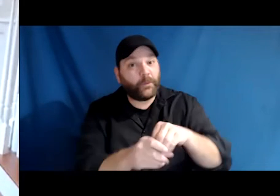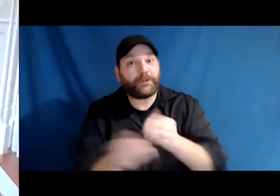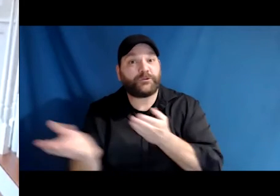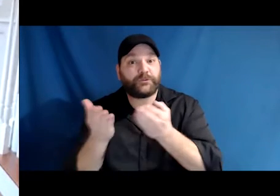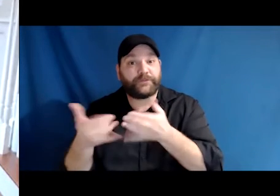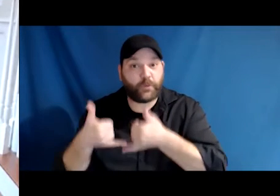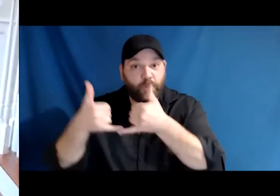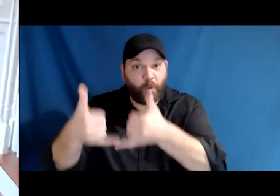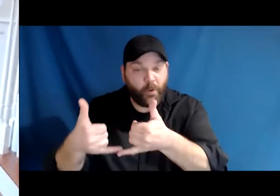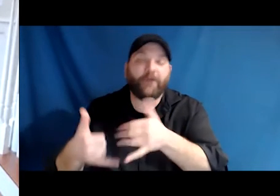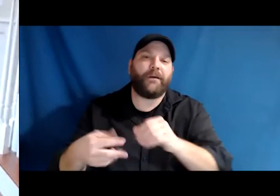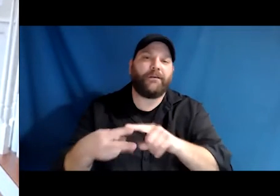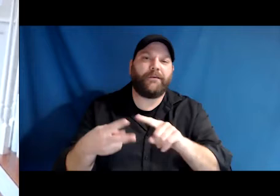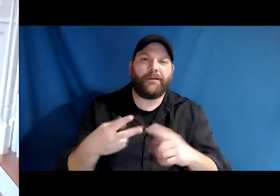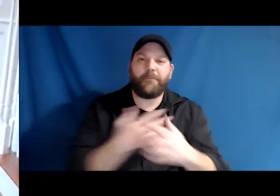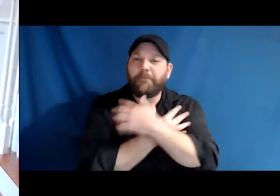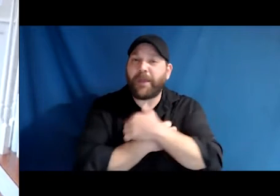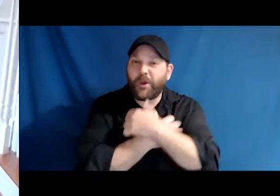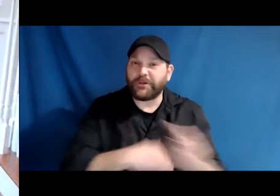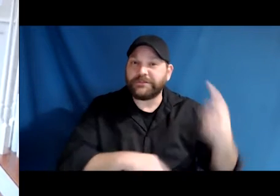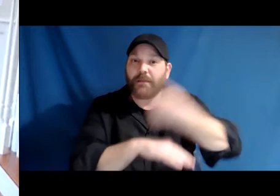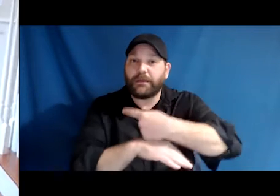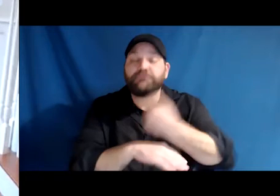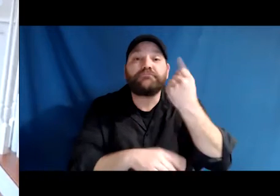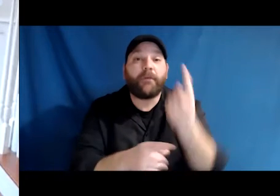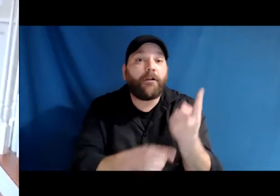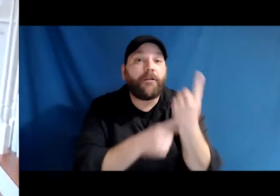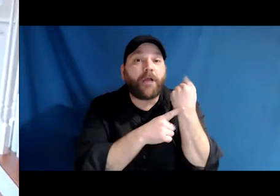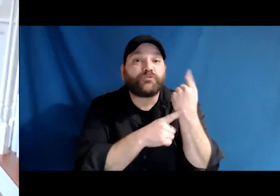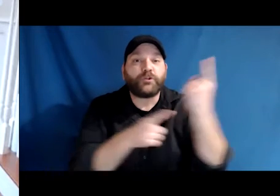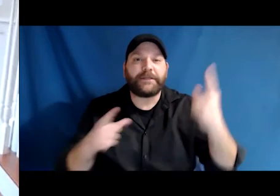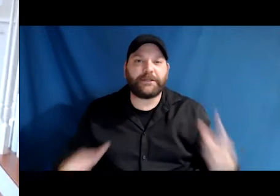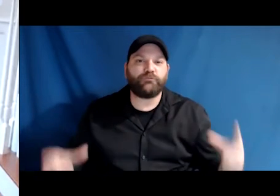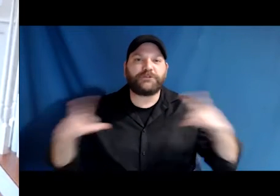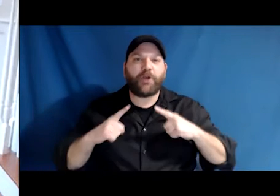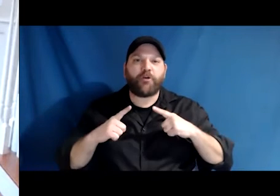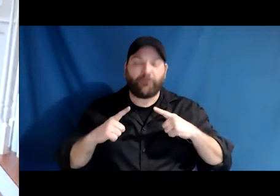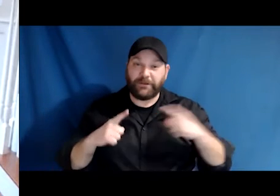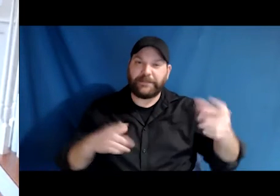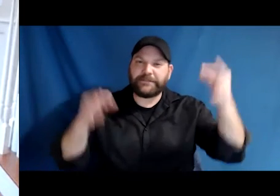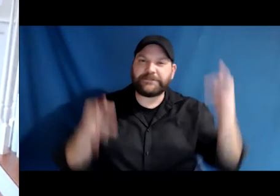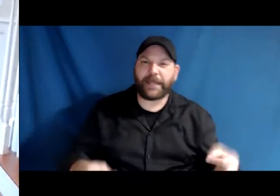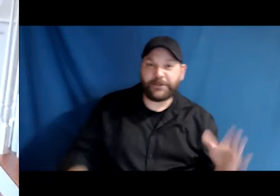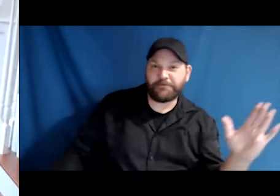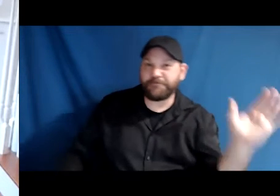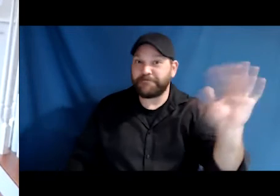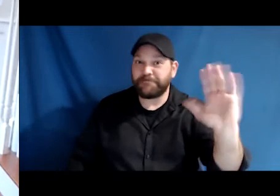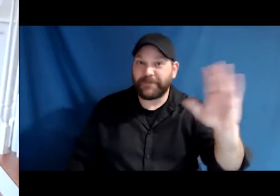Hank retired after last year's Bear Day, and he's calling in from retirement to say hello. Hello Hank!